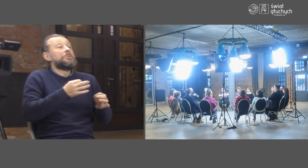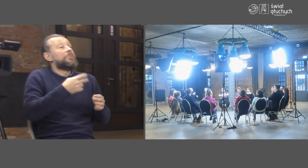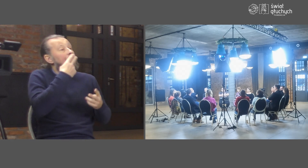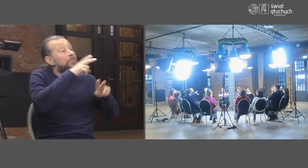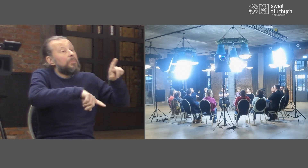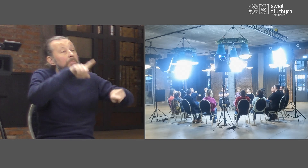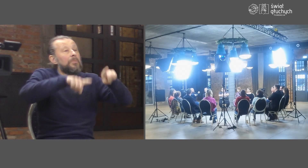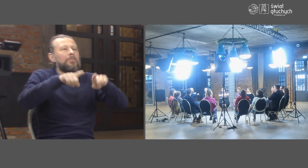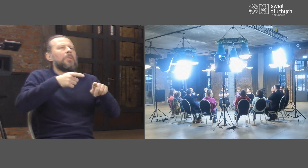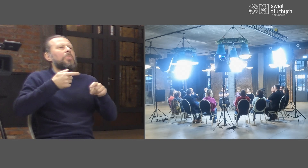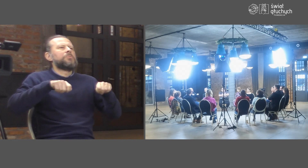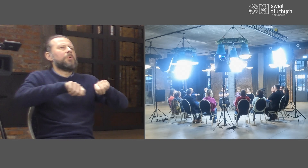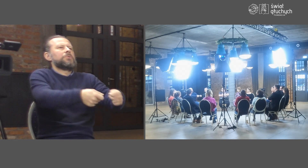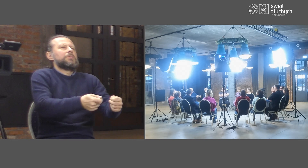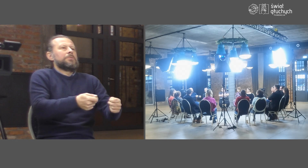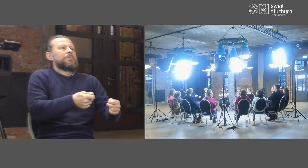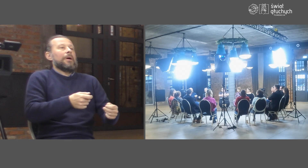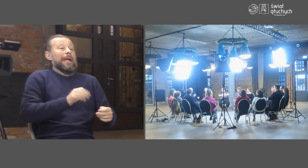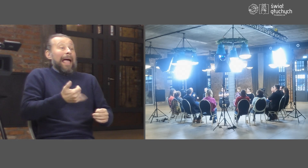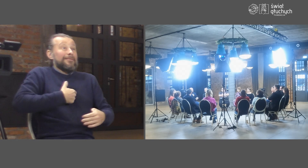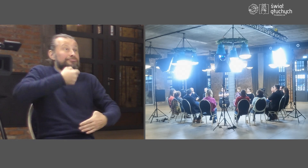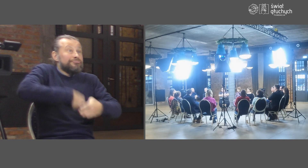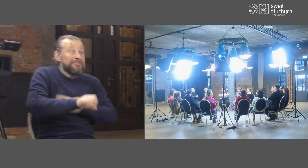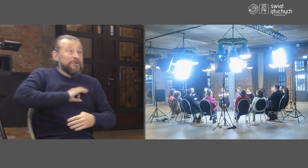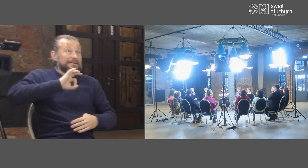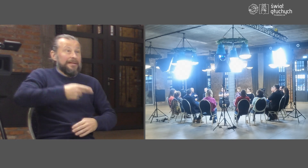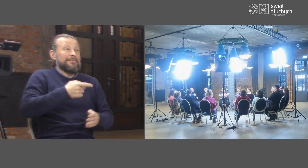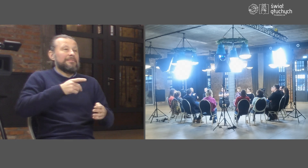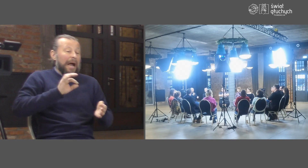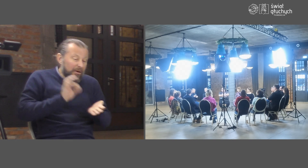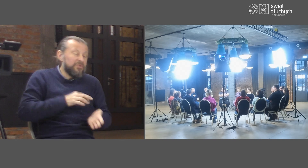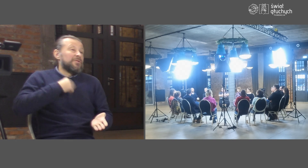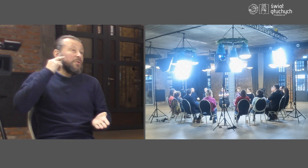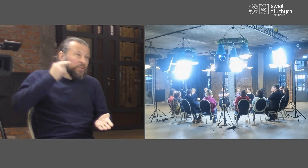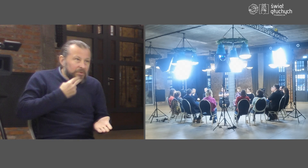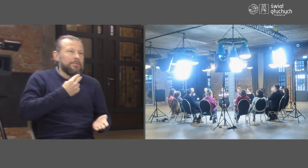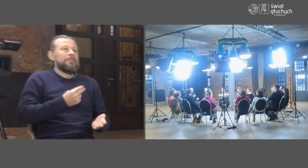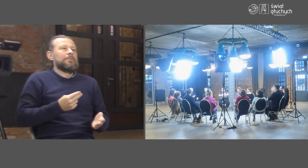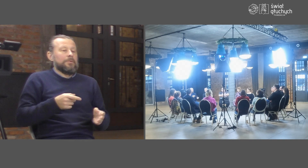Now, when I look at other people, there wasn’t this kind of pressure. My son was born deaf.